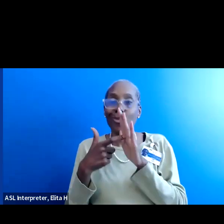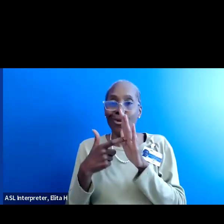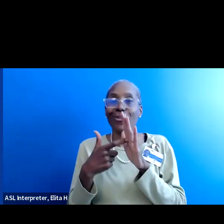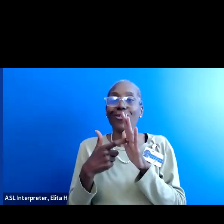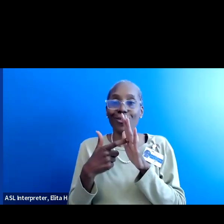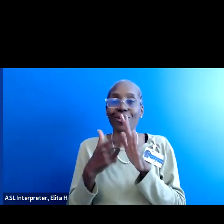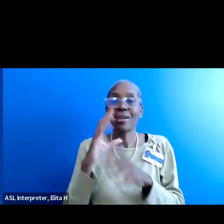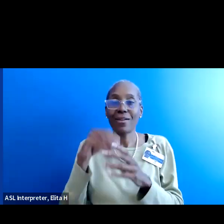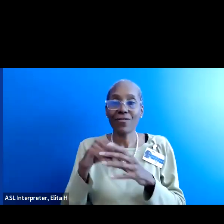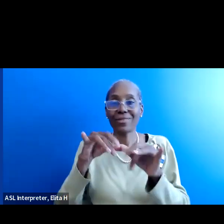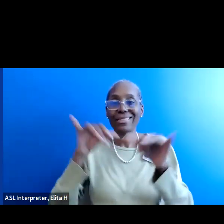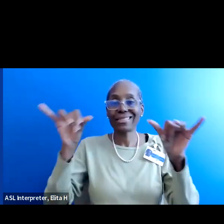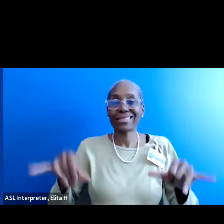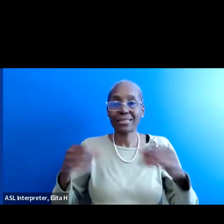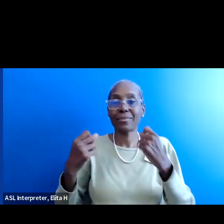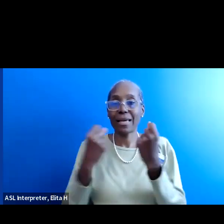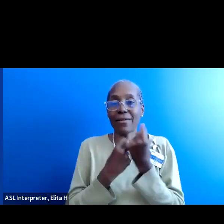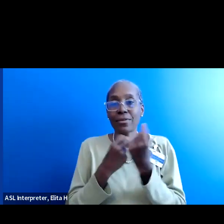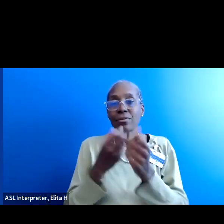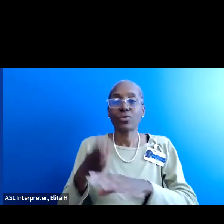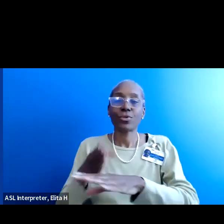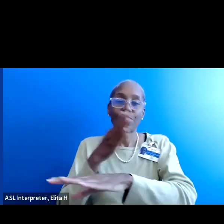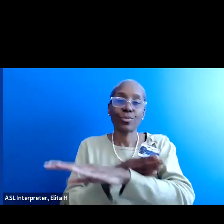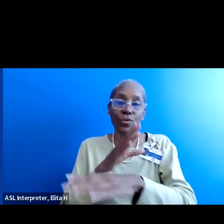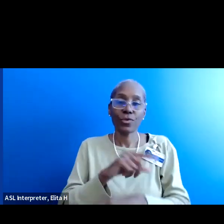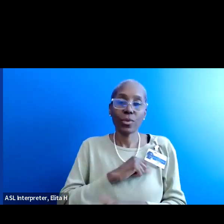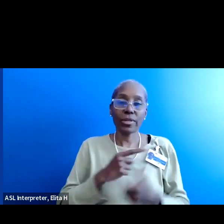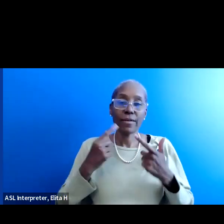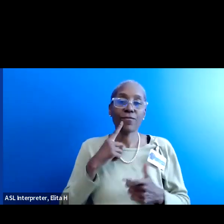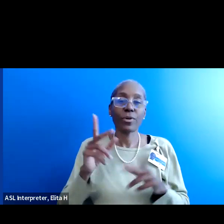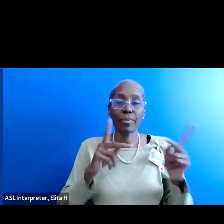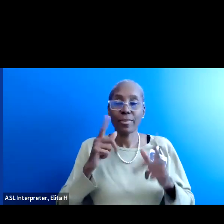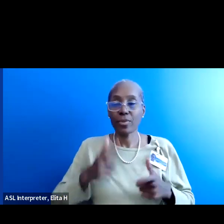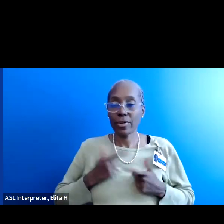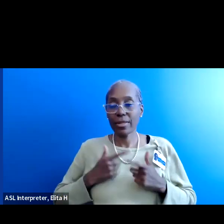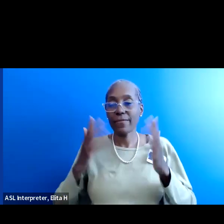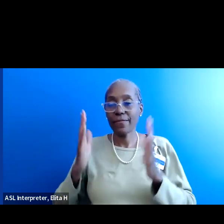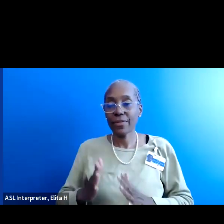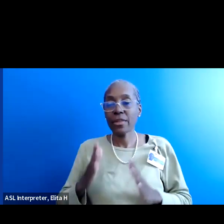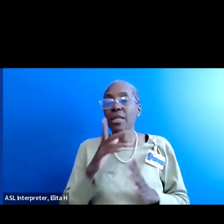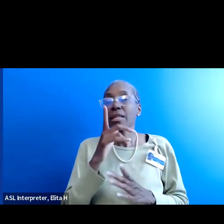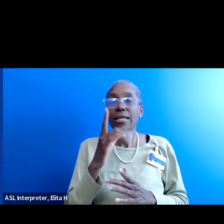in systems advocacy to improve the quality of life for residents. And that again, is really unique to have that as are